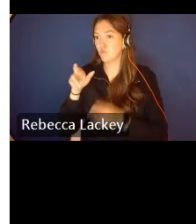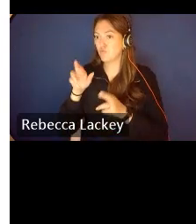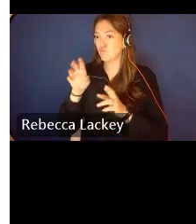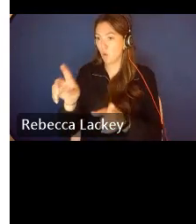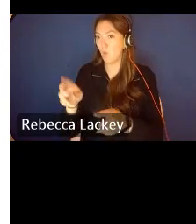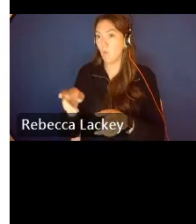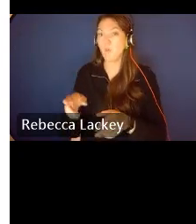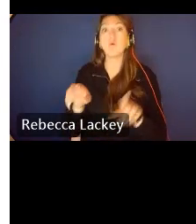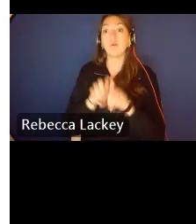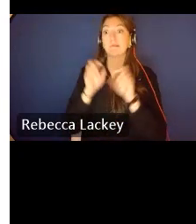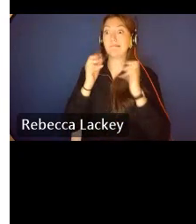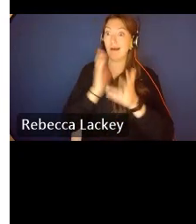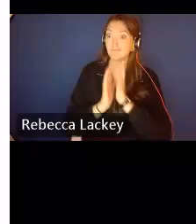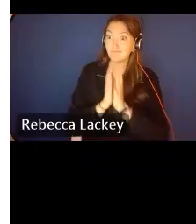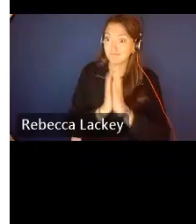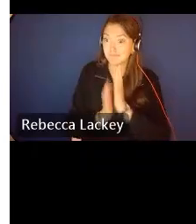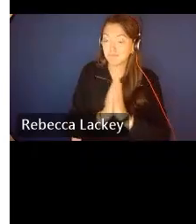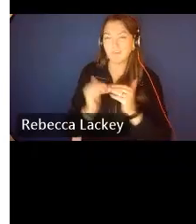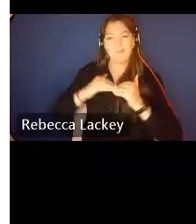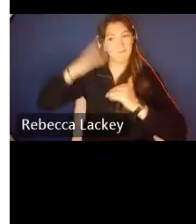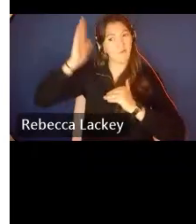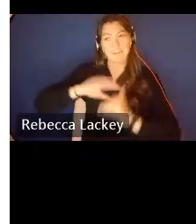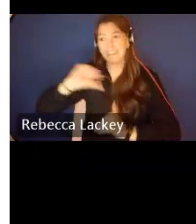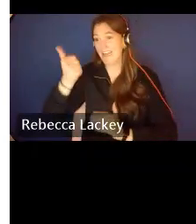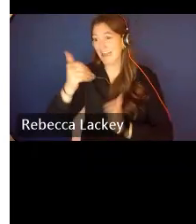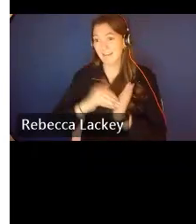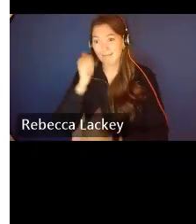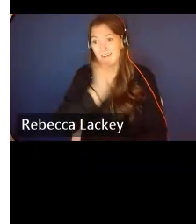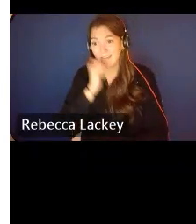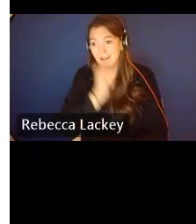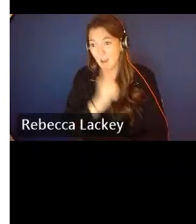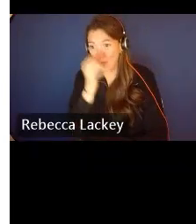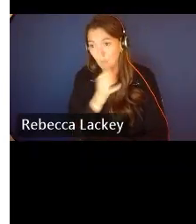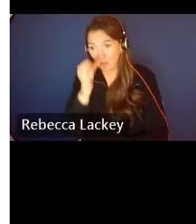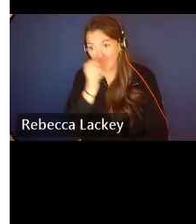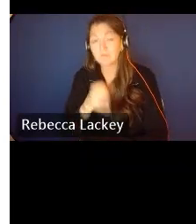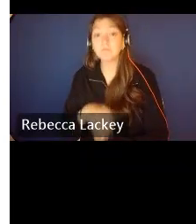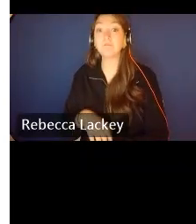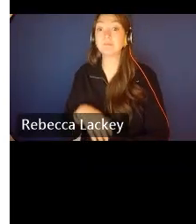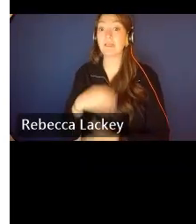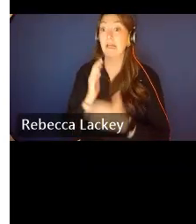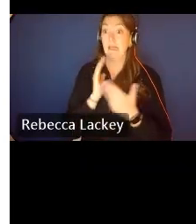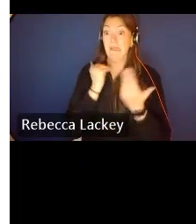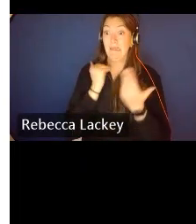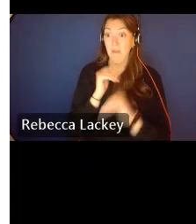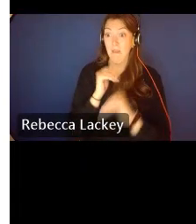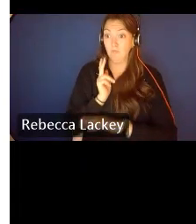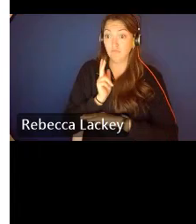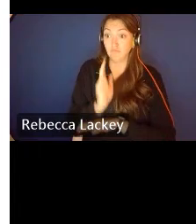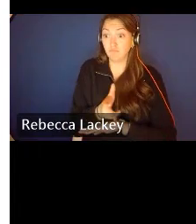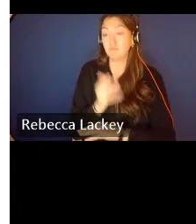of vehicles, more than 10,000 per day. Limiting traffic to one direction helped prevent backups